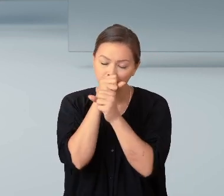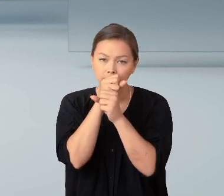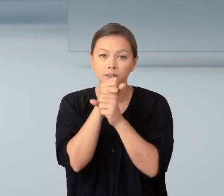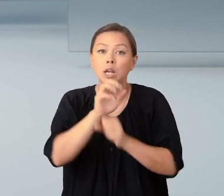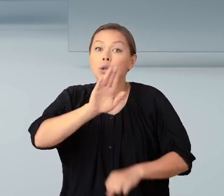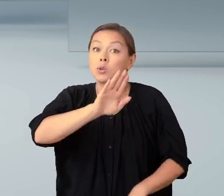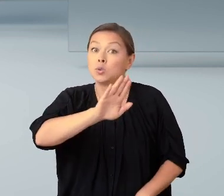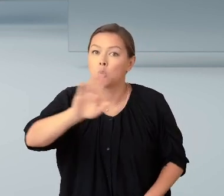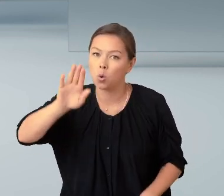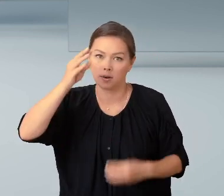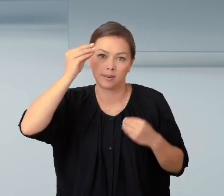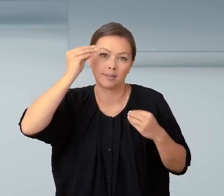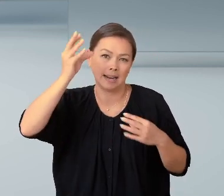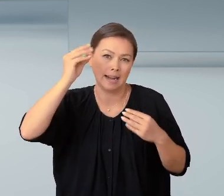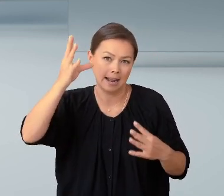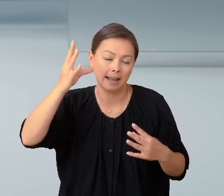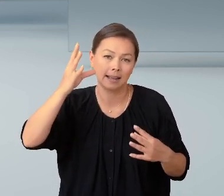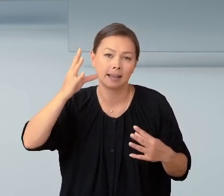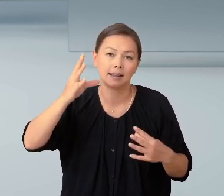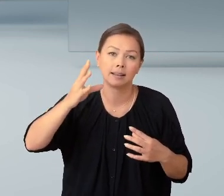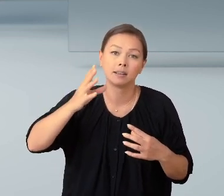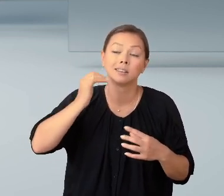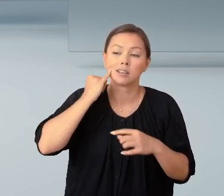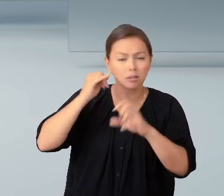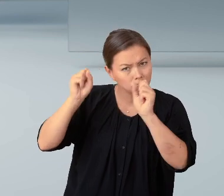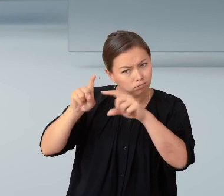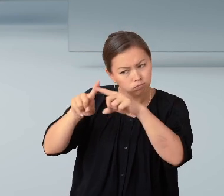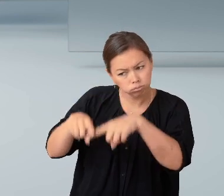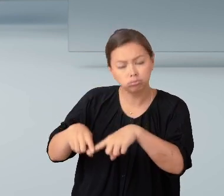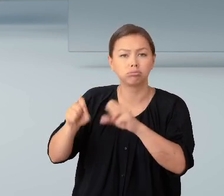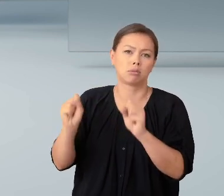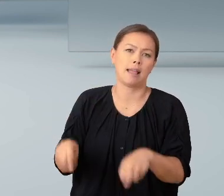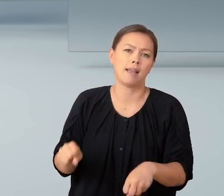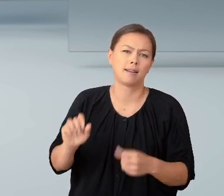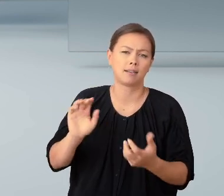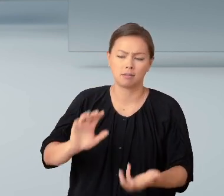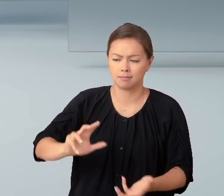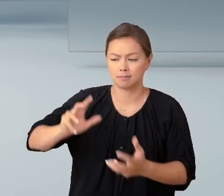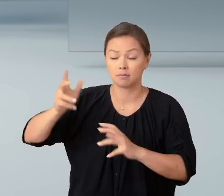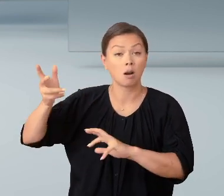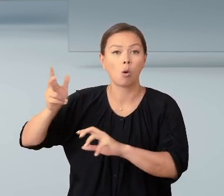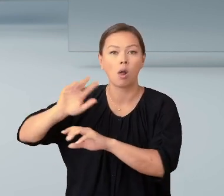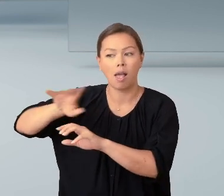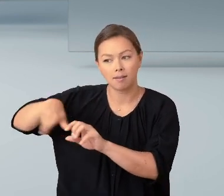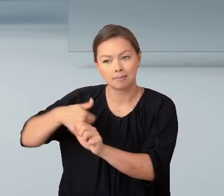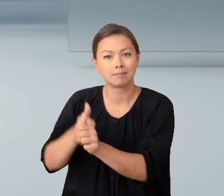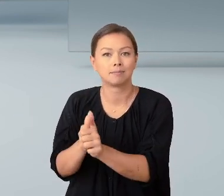Reliability. Backup, recovery, and failover. Guaranteed, 99.9%